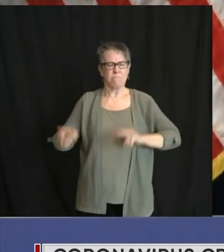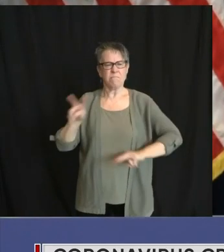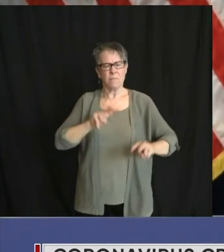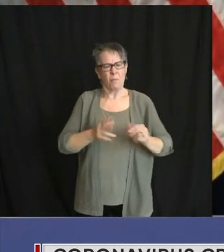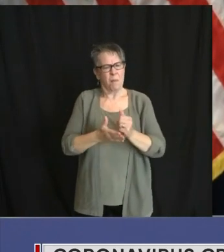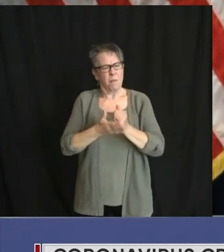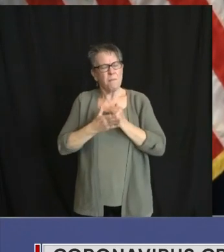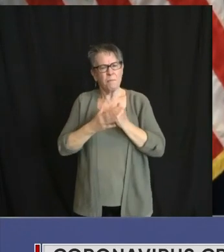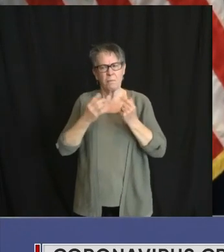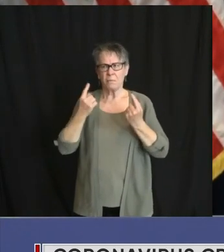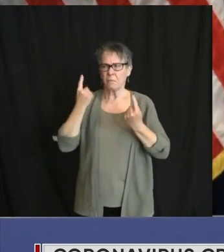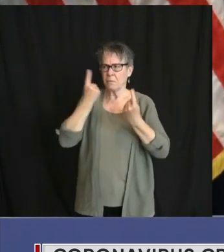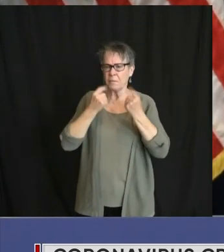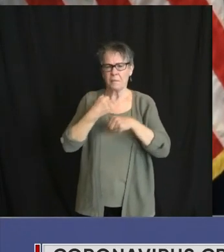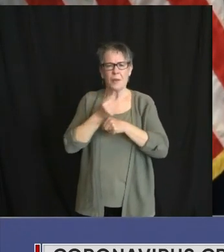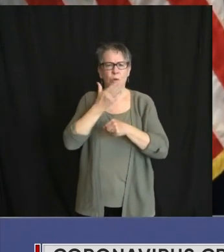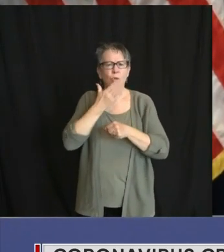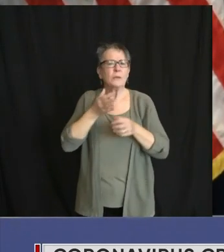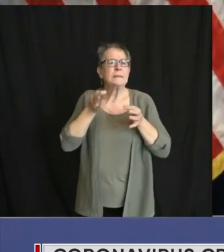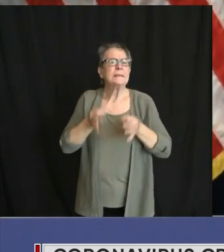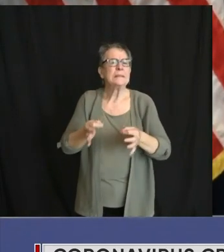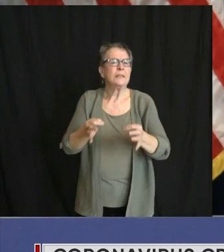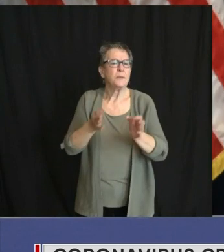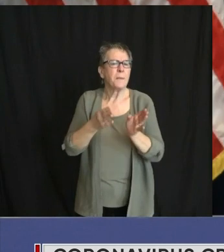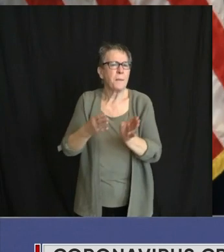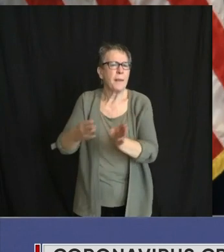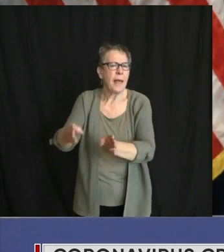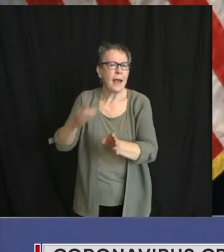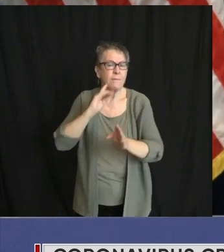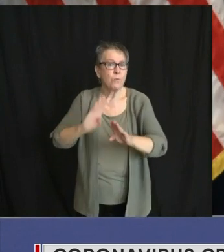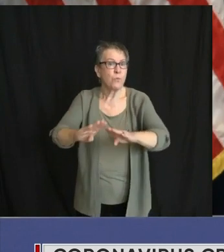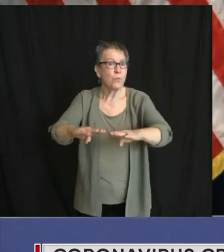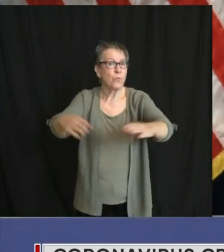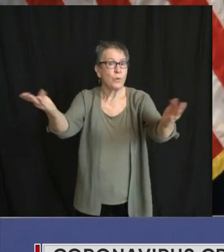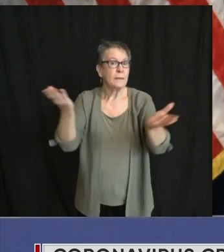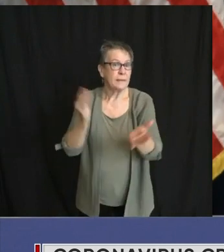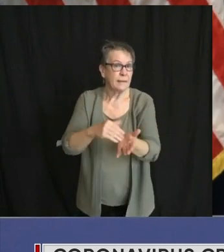COMMISSION BRINGS SOMETHING VERY SPECIFIC AND I WOULD USE